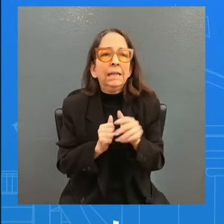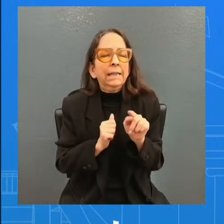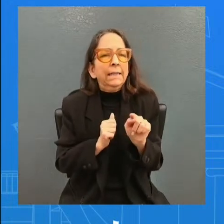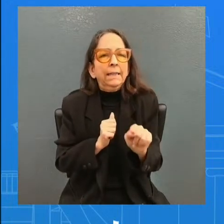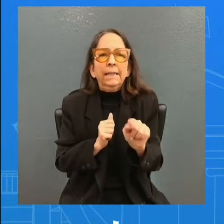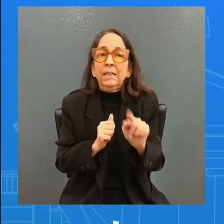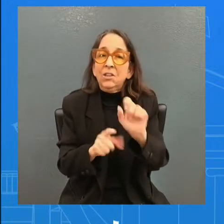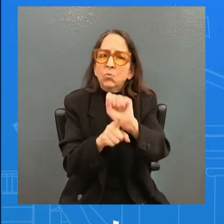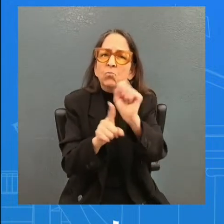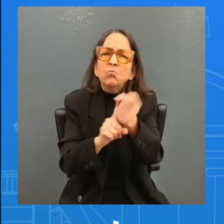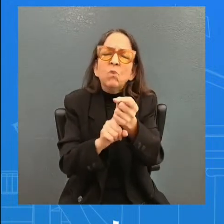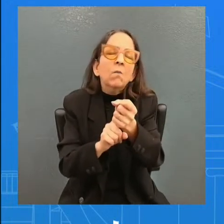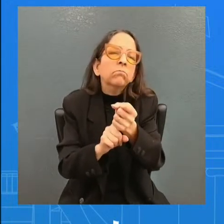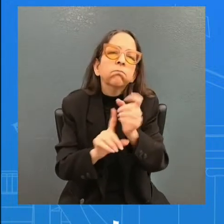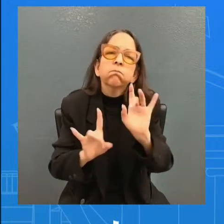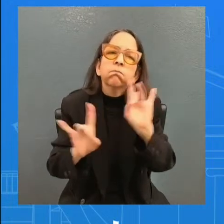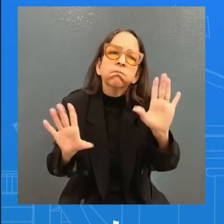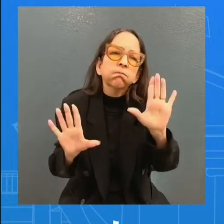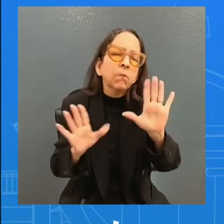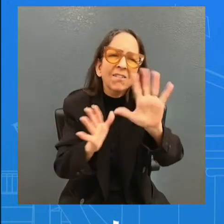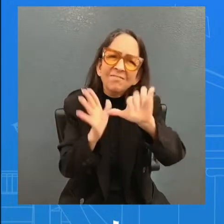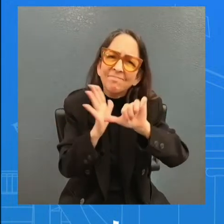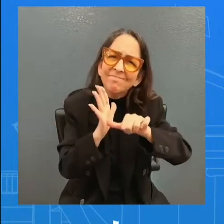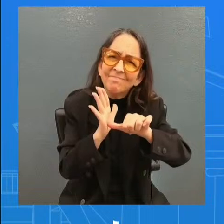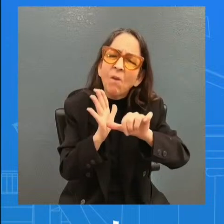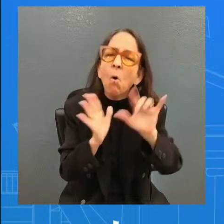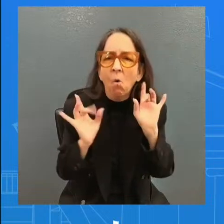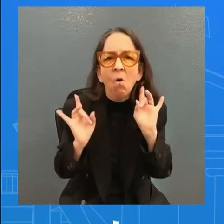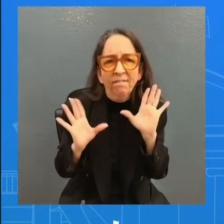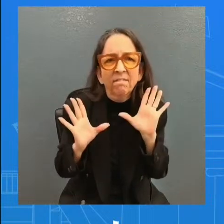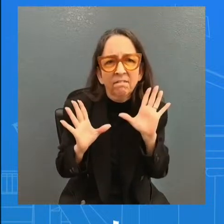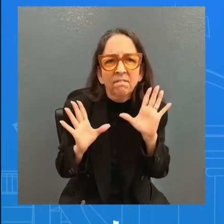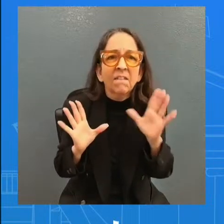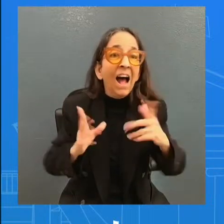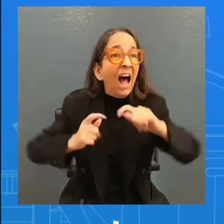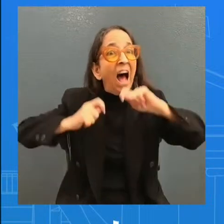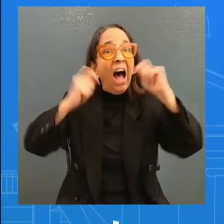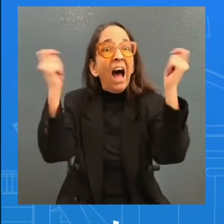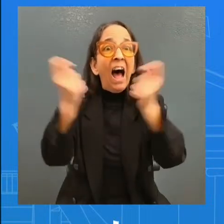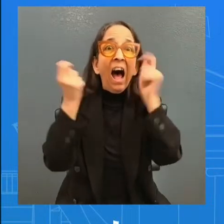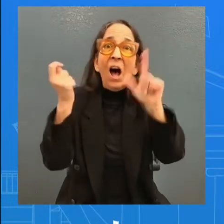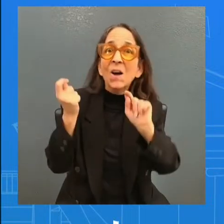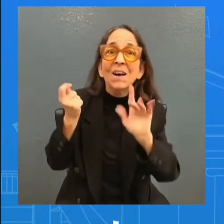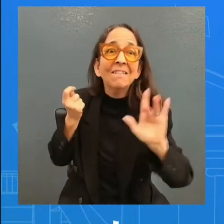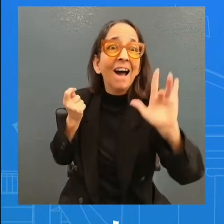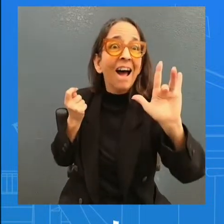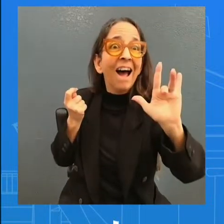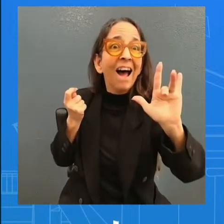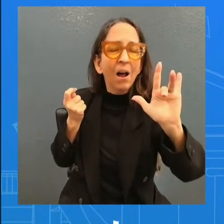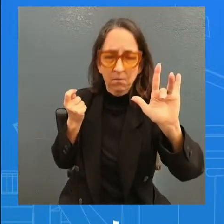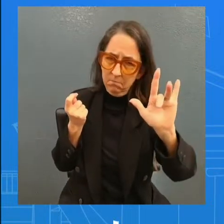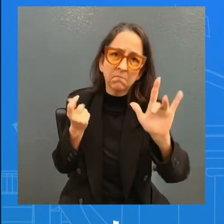that we should have all been celebrating: an incoming new year. And so, our hearts go out to the families and also to the communities